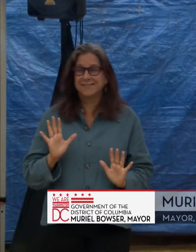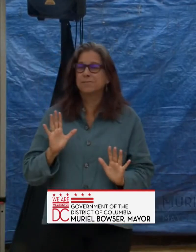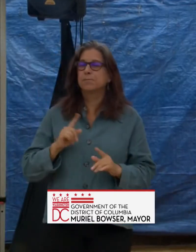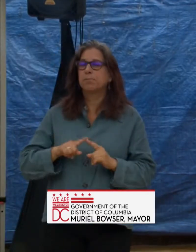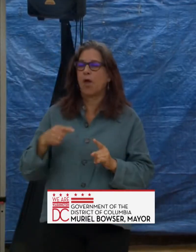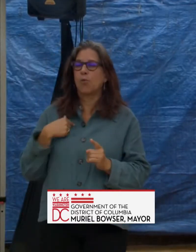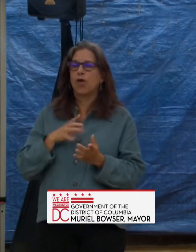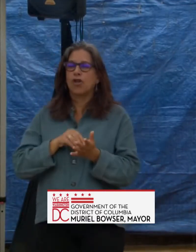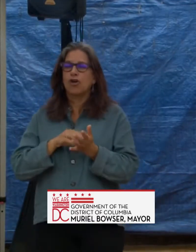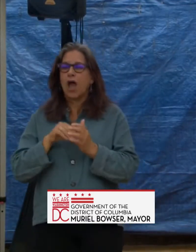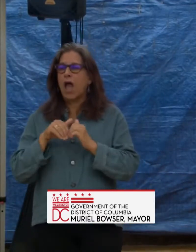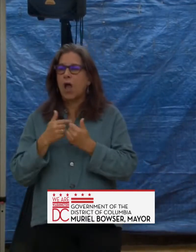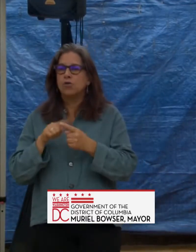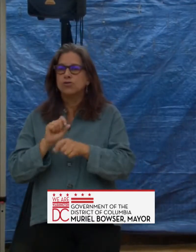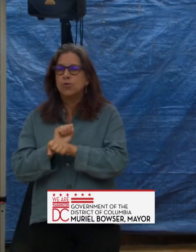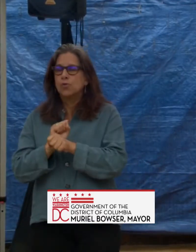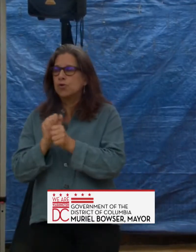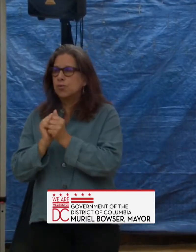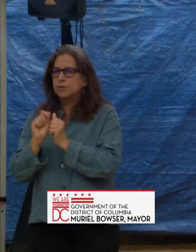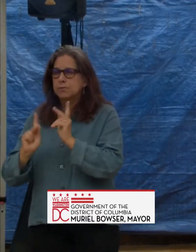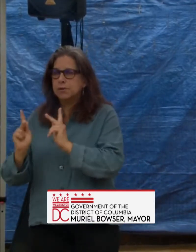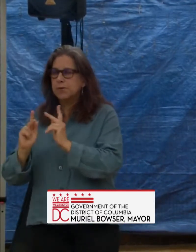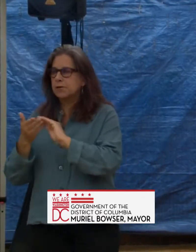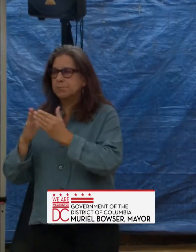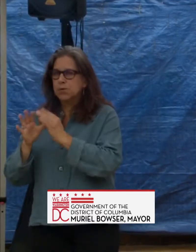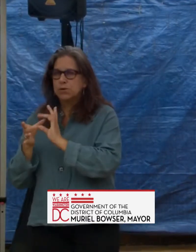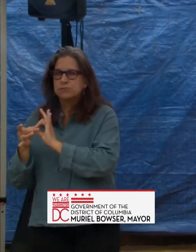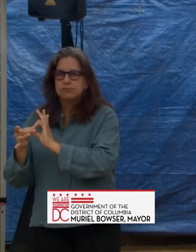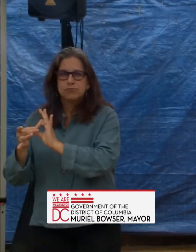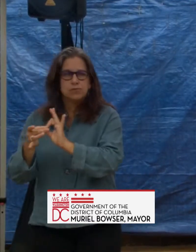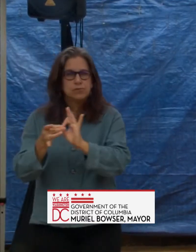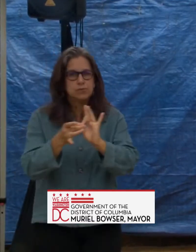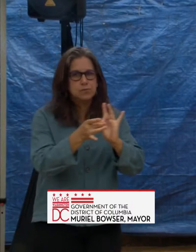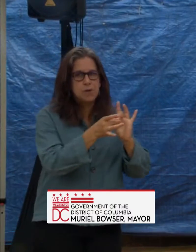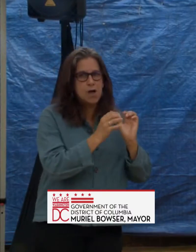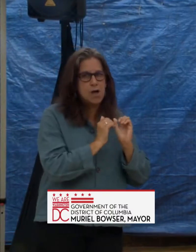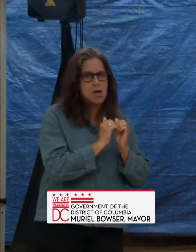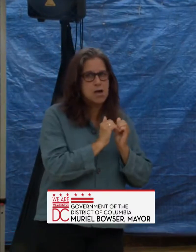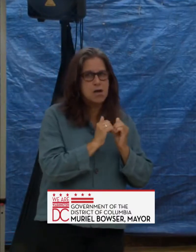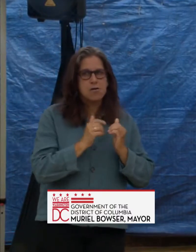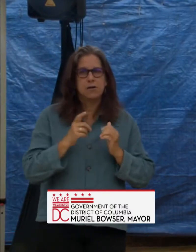WE HAVE LEARNED ABOUT THE GENEROSITY OF OUR COMMUNITIES.